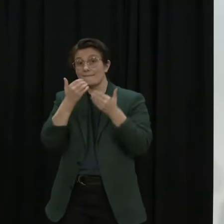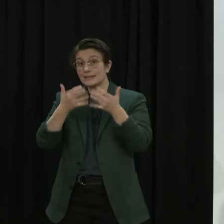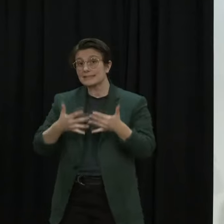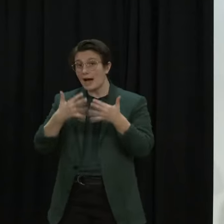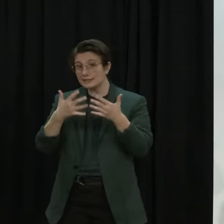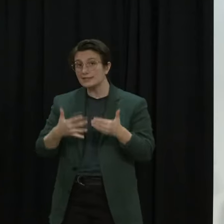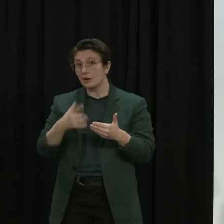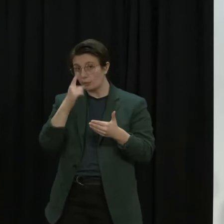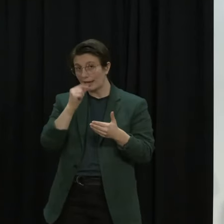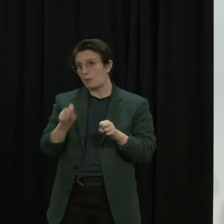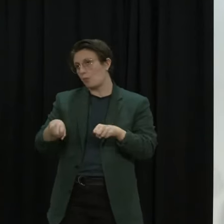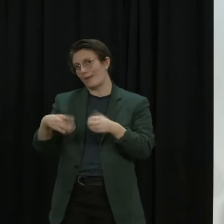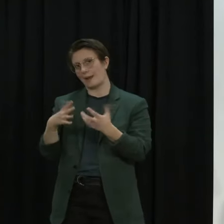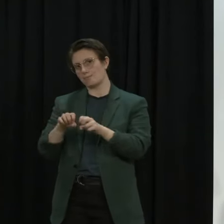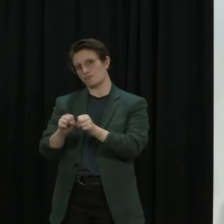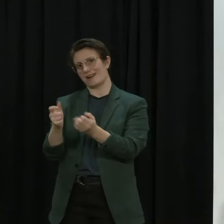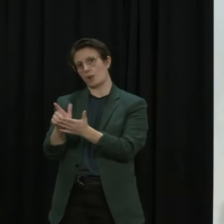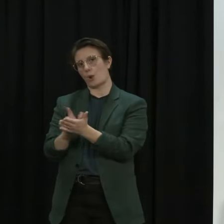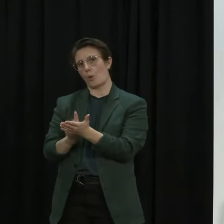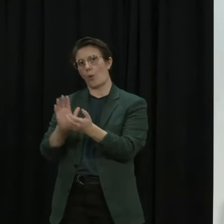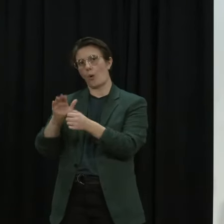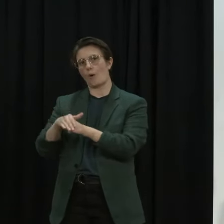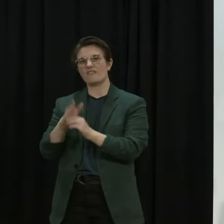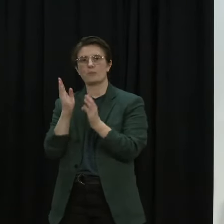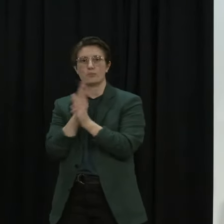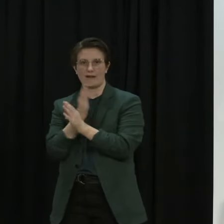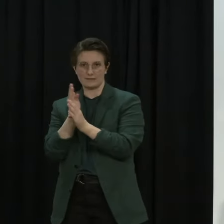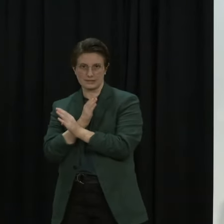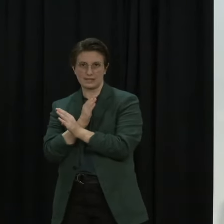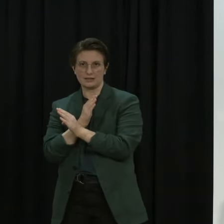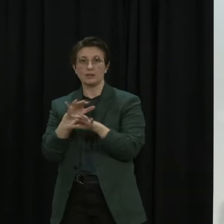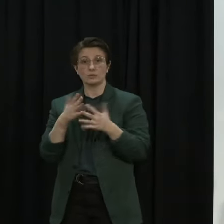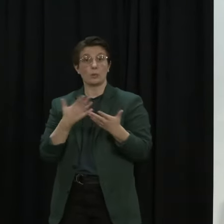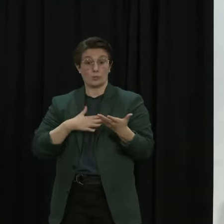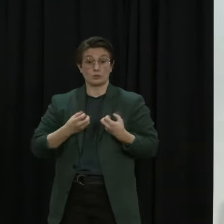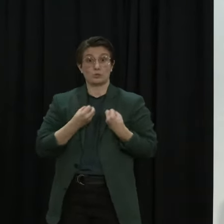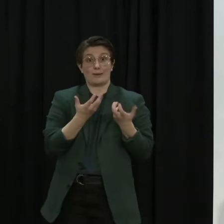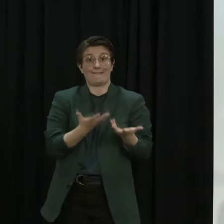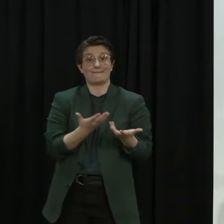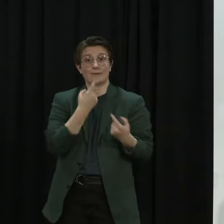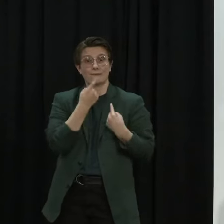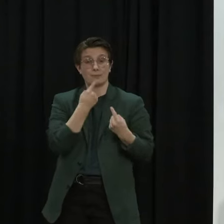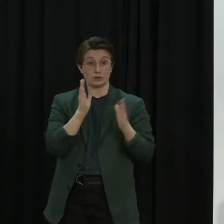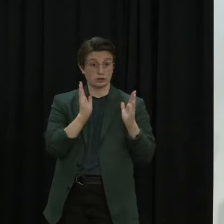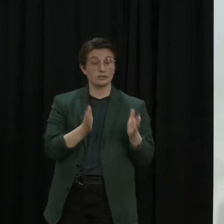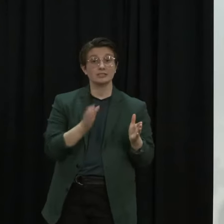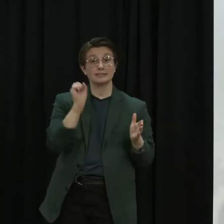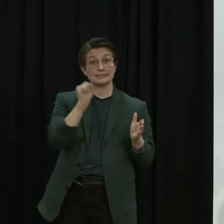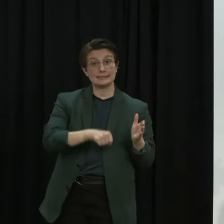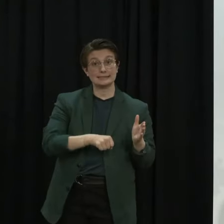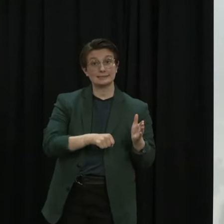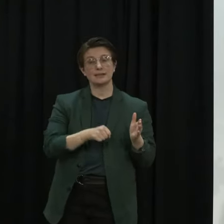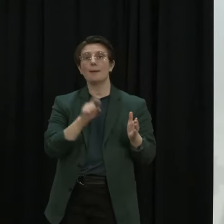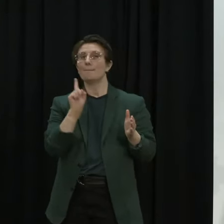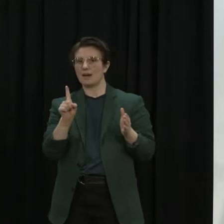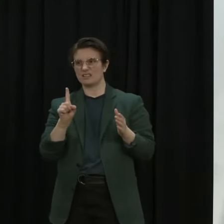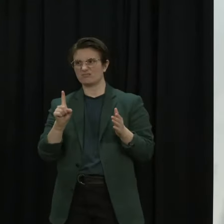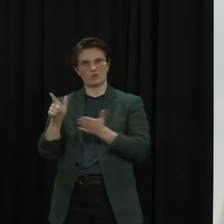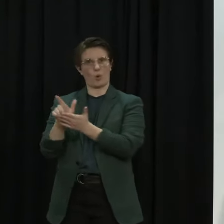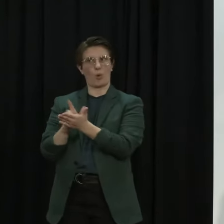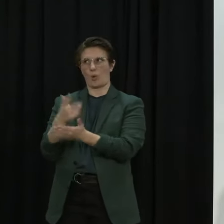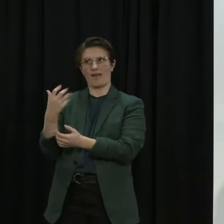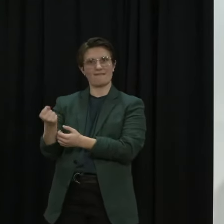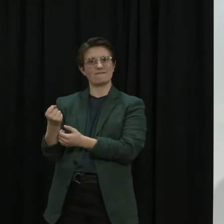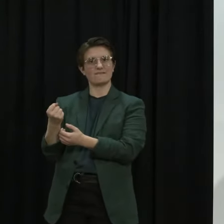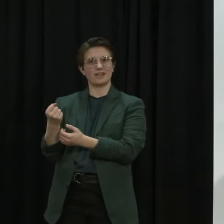much data as we can consistent